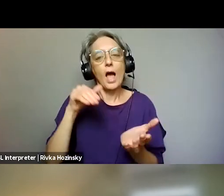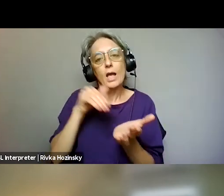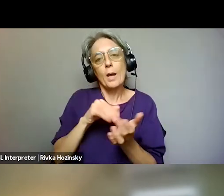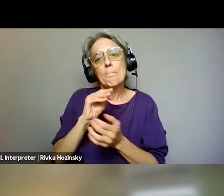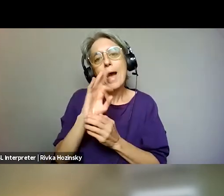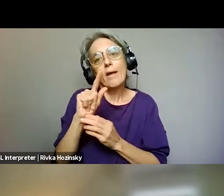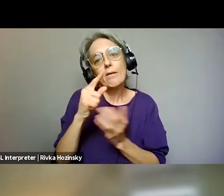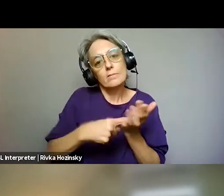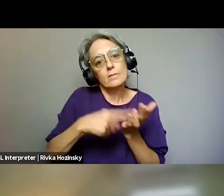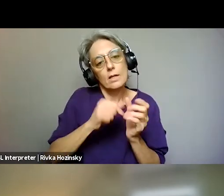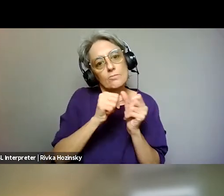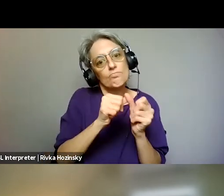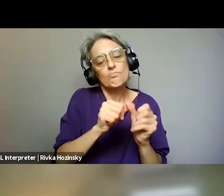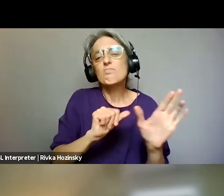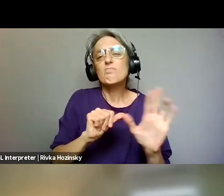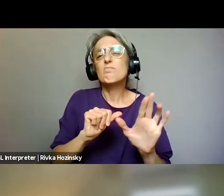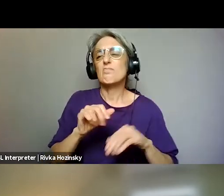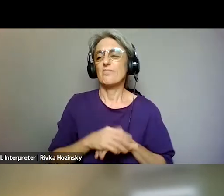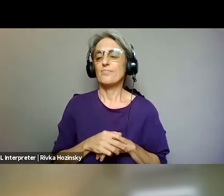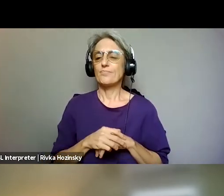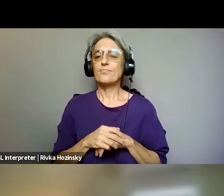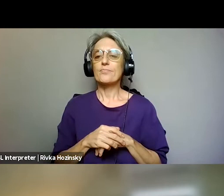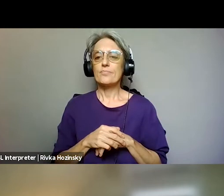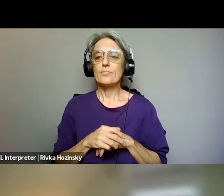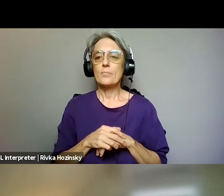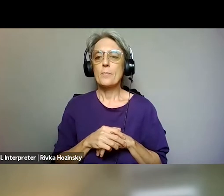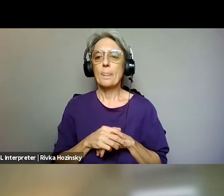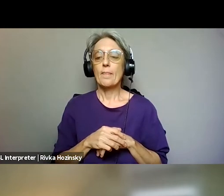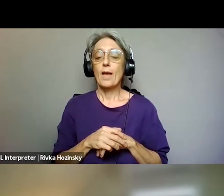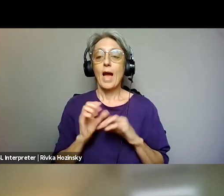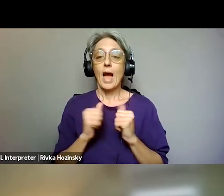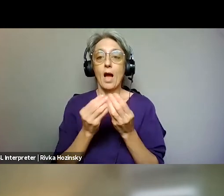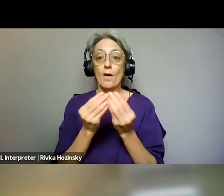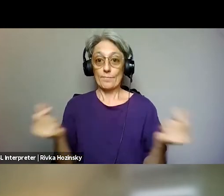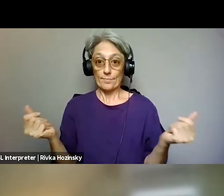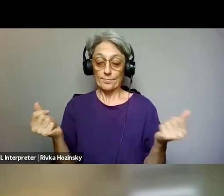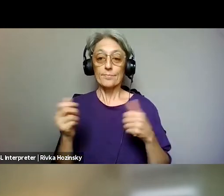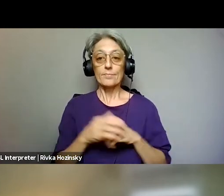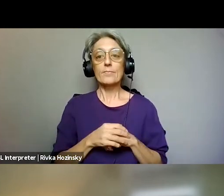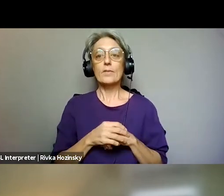think one of the ways that we can address that is when we're presenting these findings to also talk